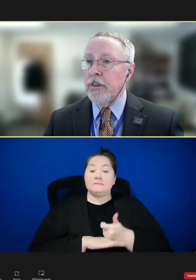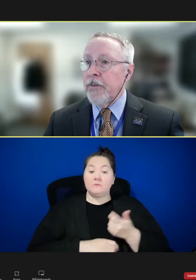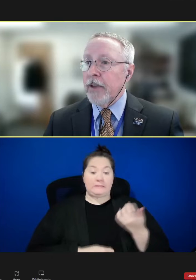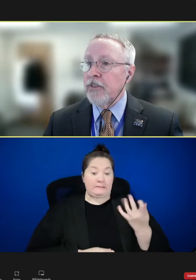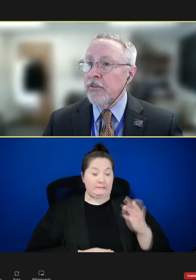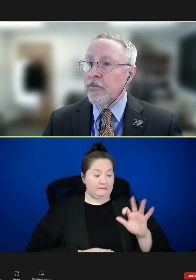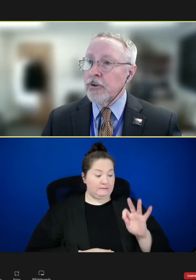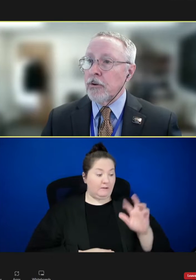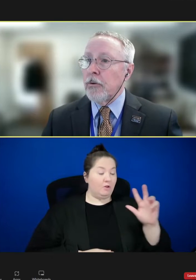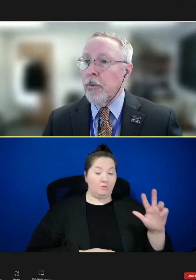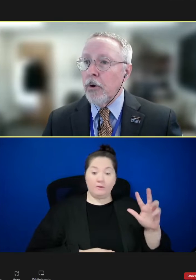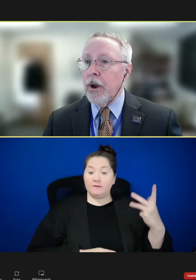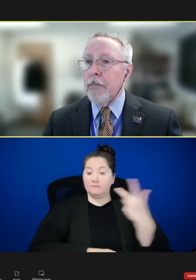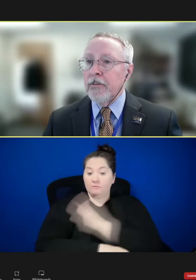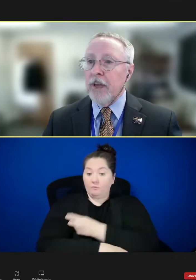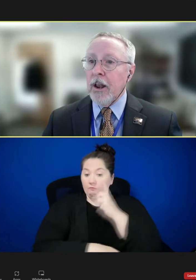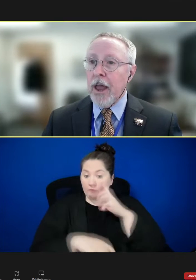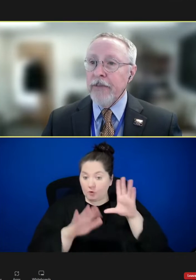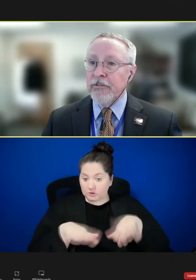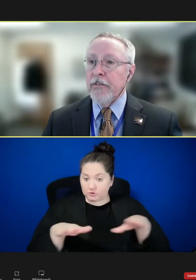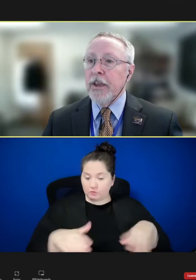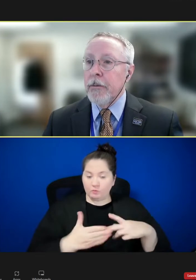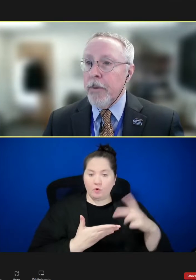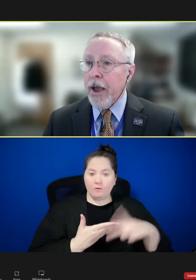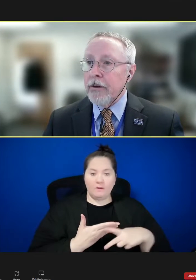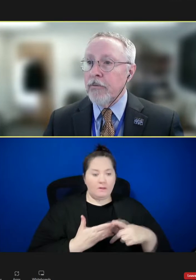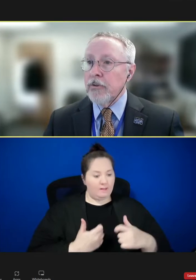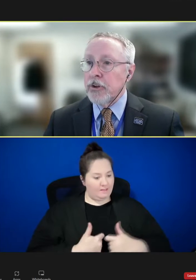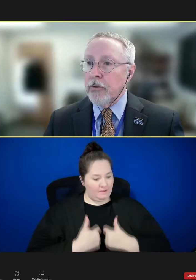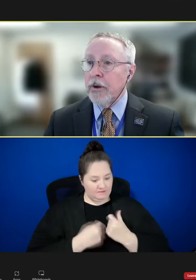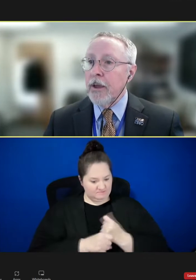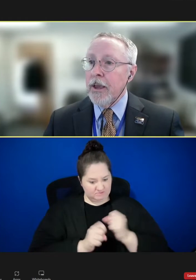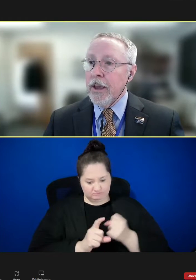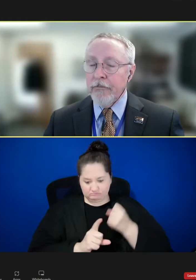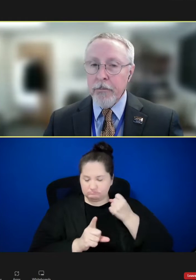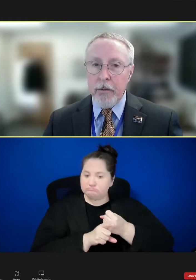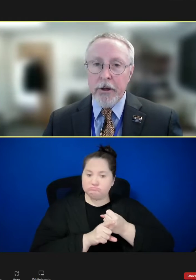the Vaccines for Children Program has had a life-saving impact for children and for public